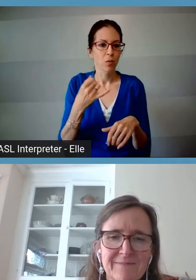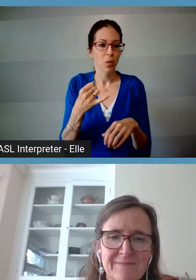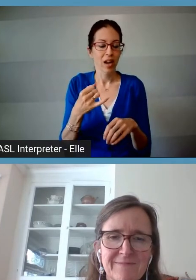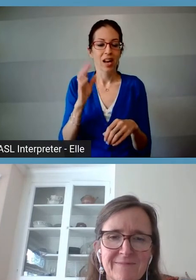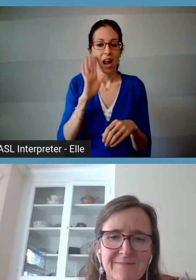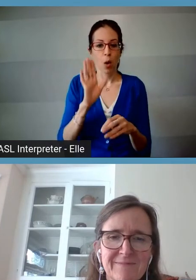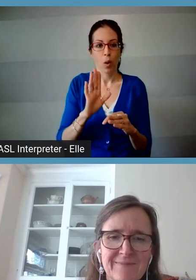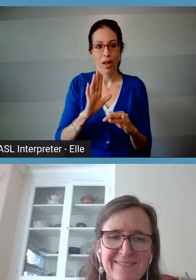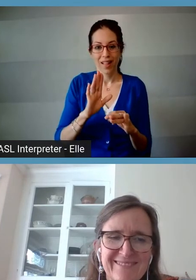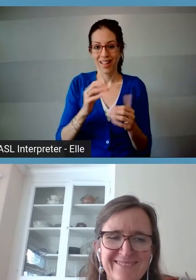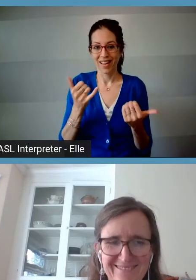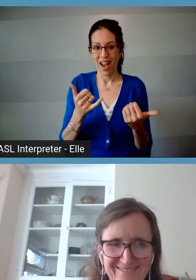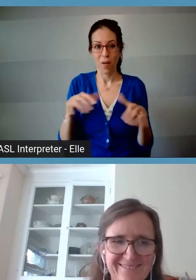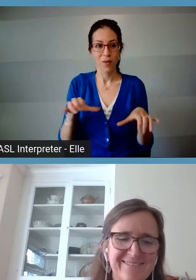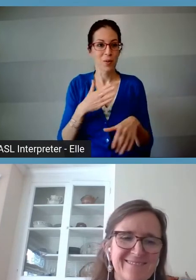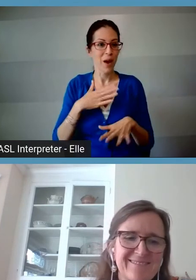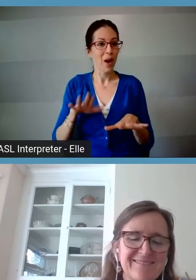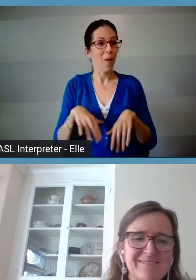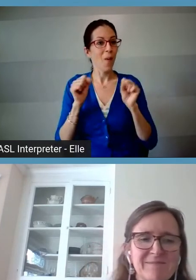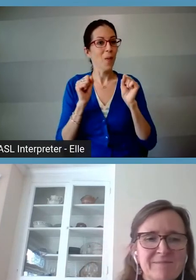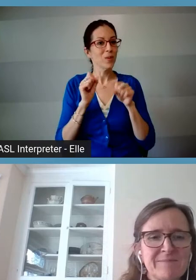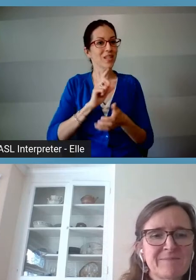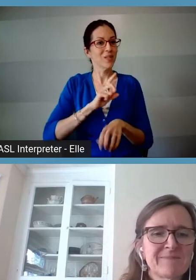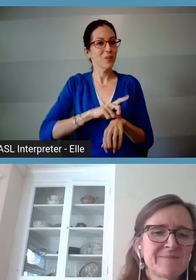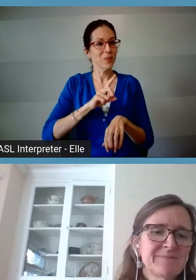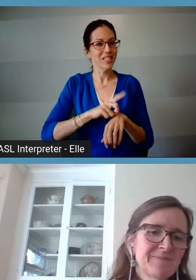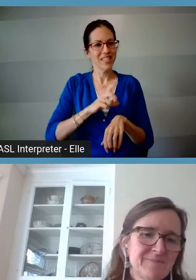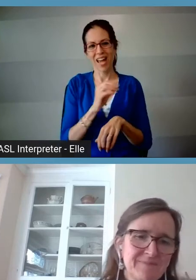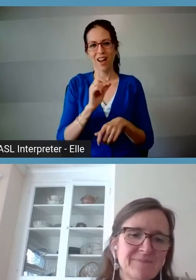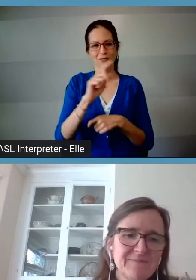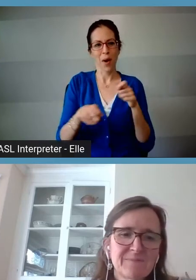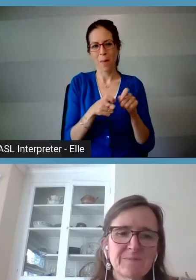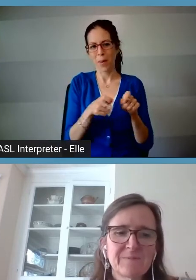my host Judy and go ahead and wrap us up so thank you.